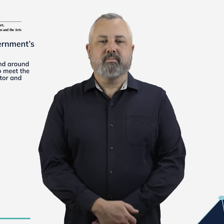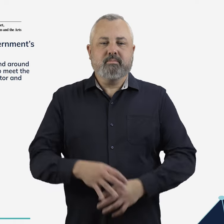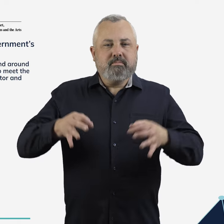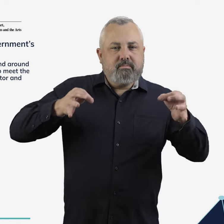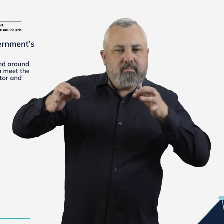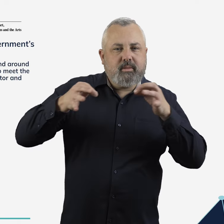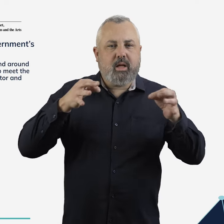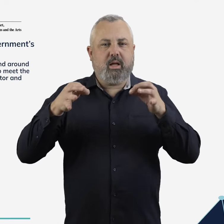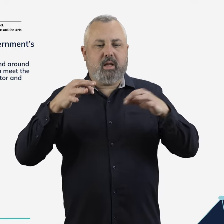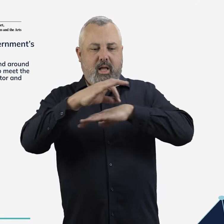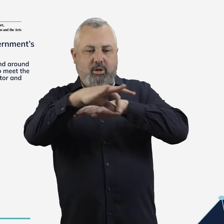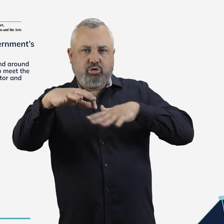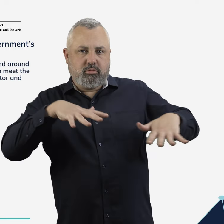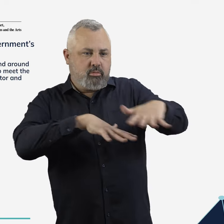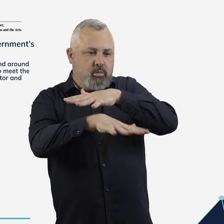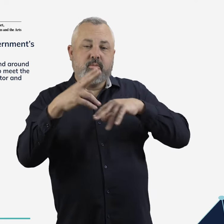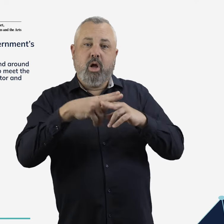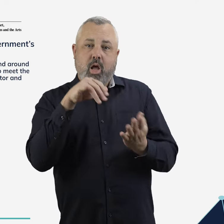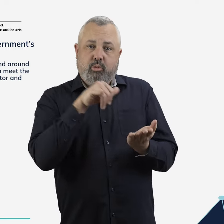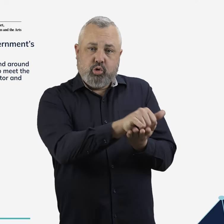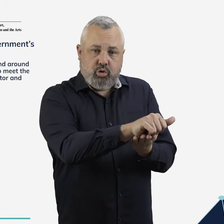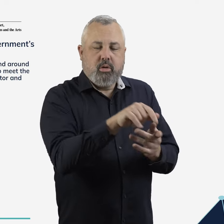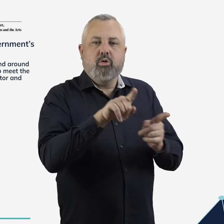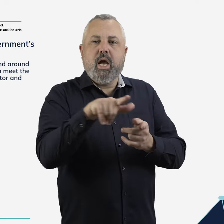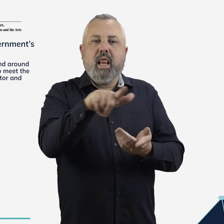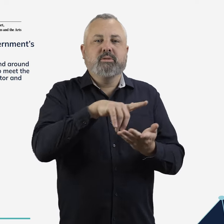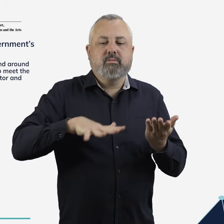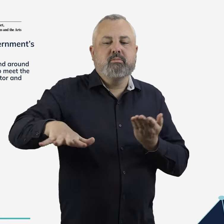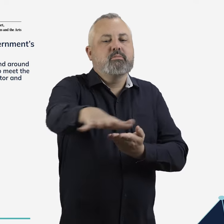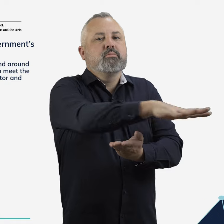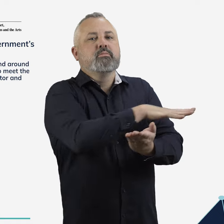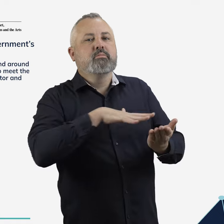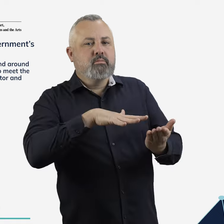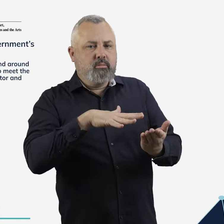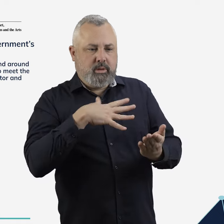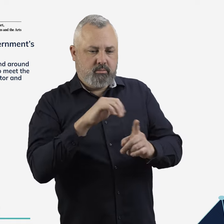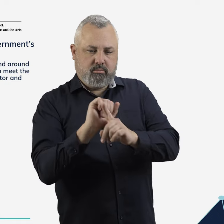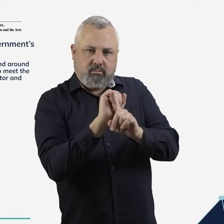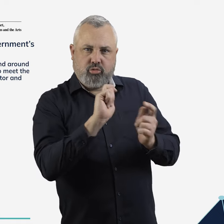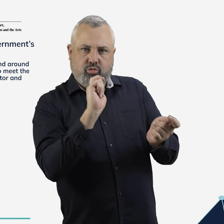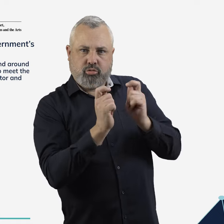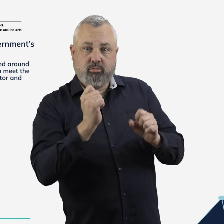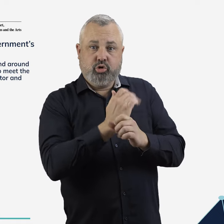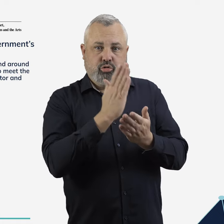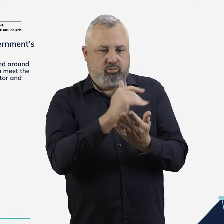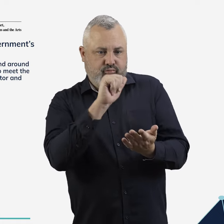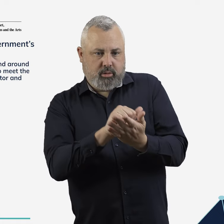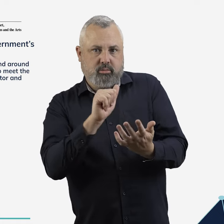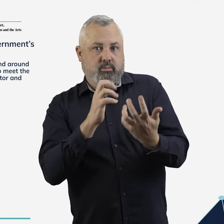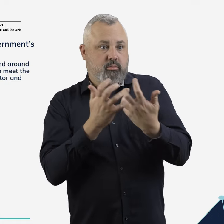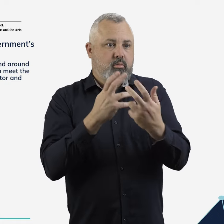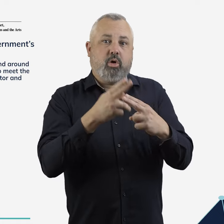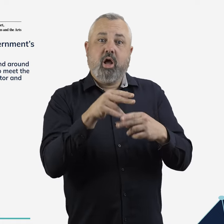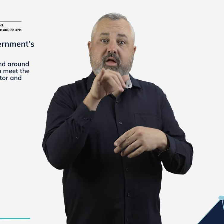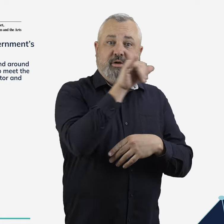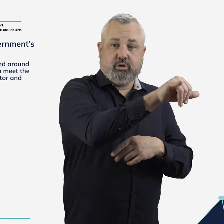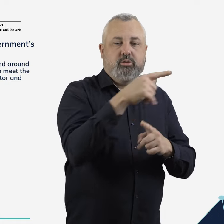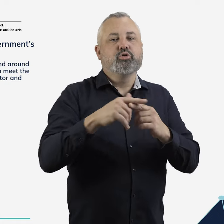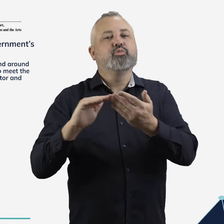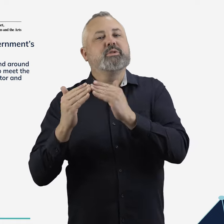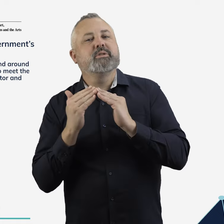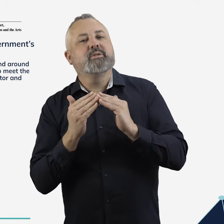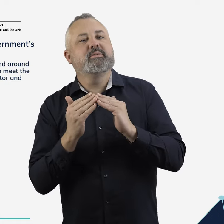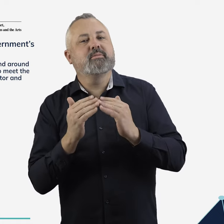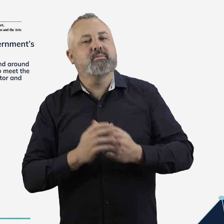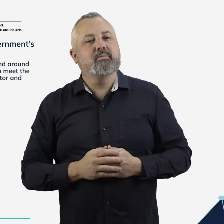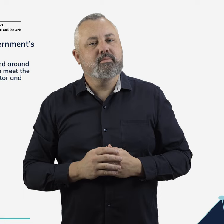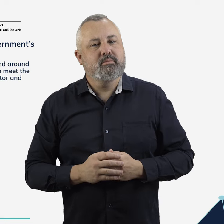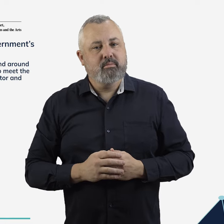Planning processes on and around airports will be revised to meet the needs of the aviation sector and the community